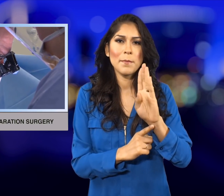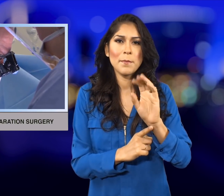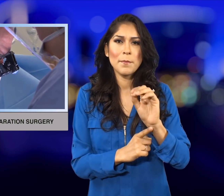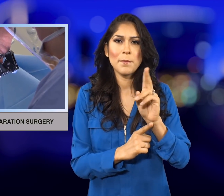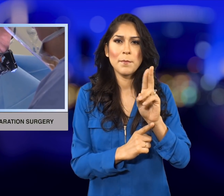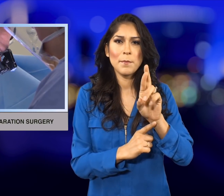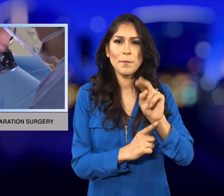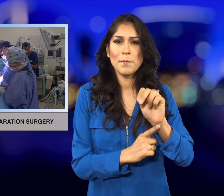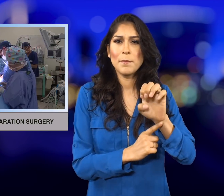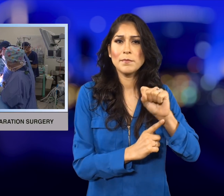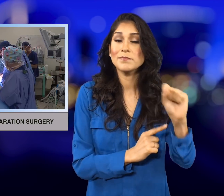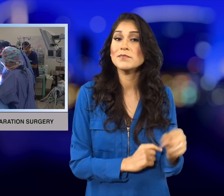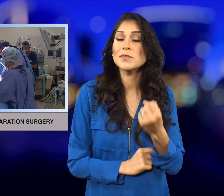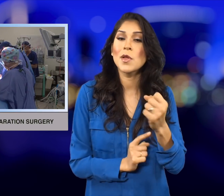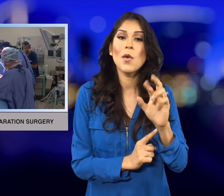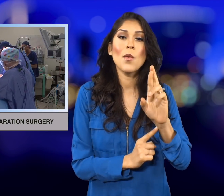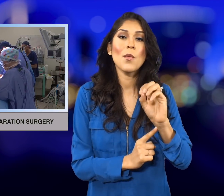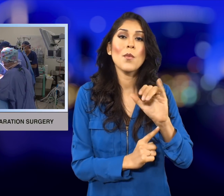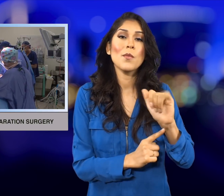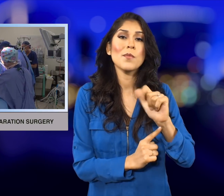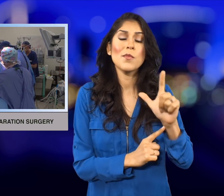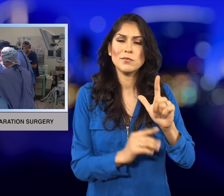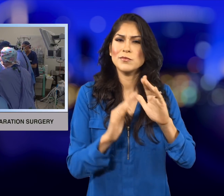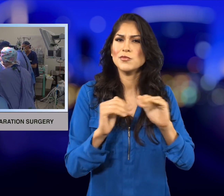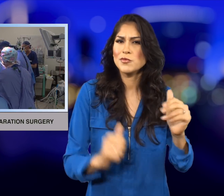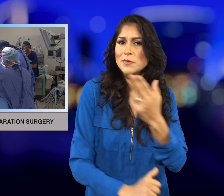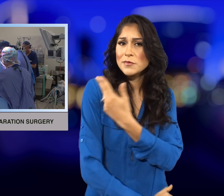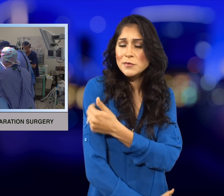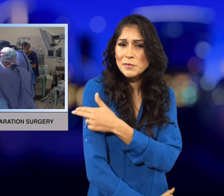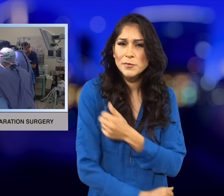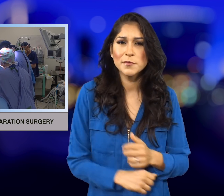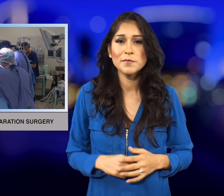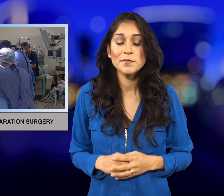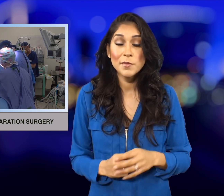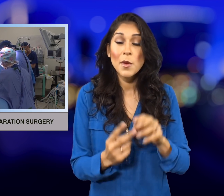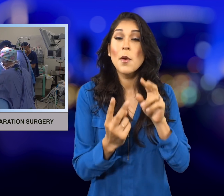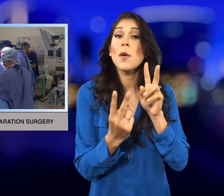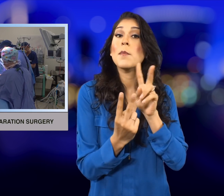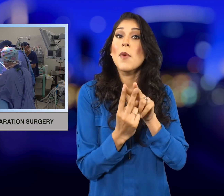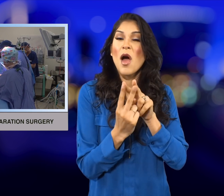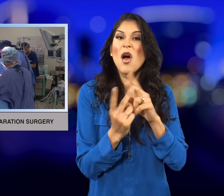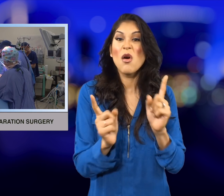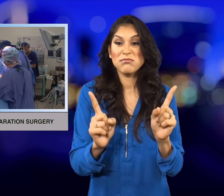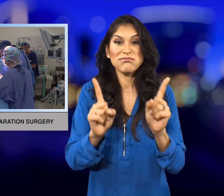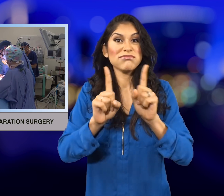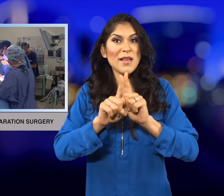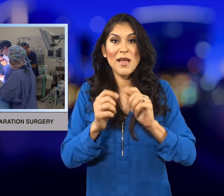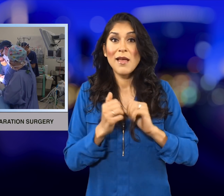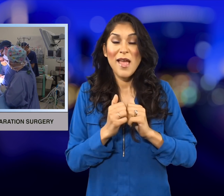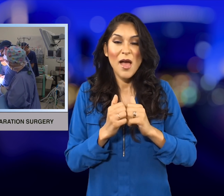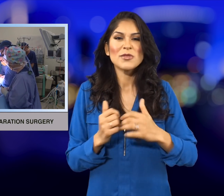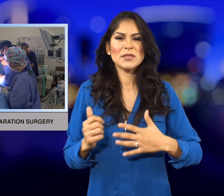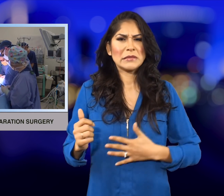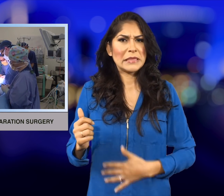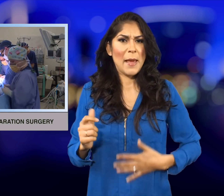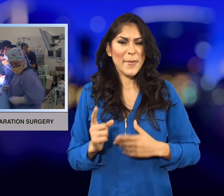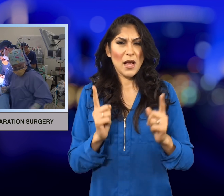The two girls were joined at the stomach and have grown up facing each other, unable to